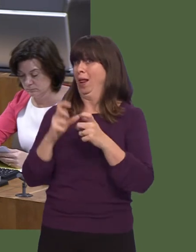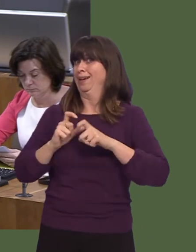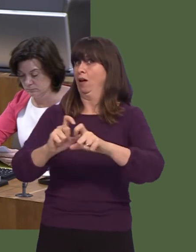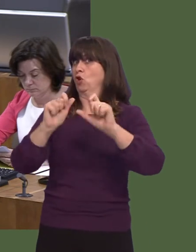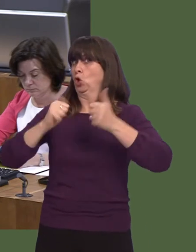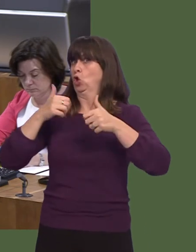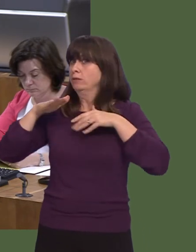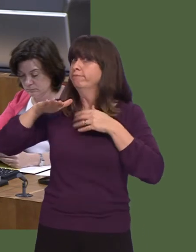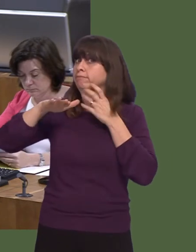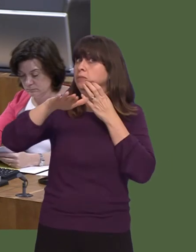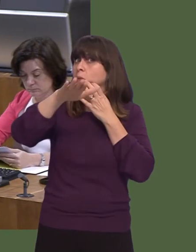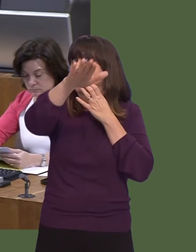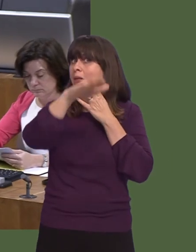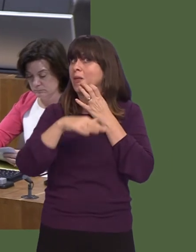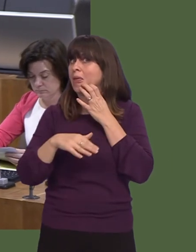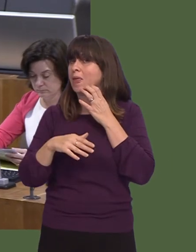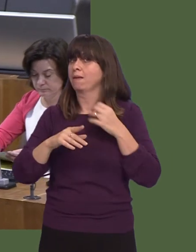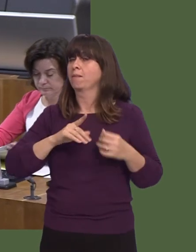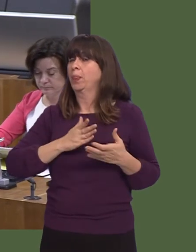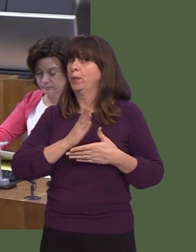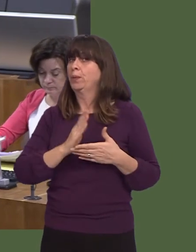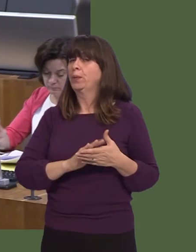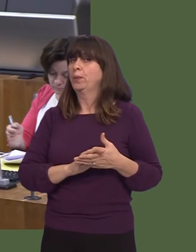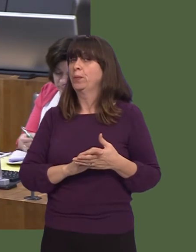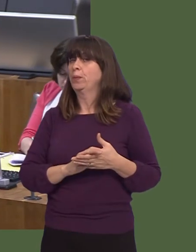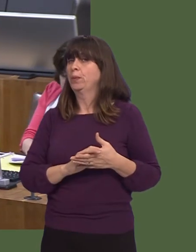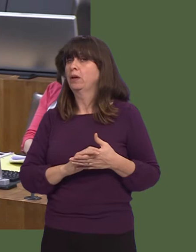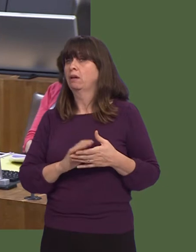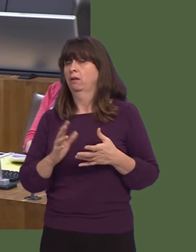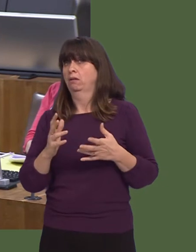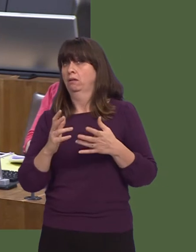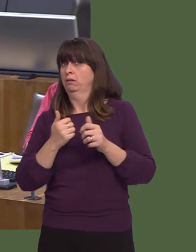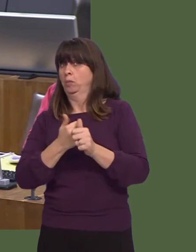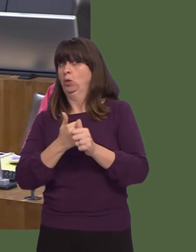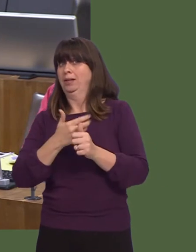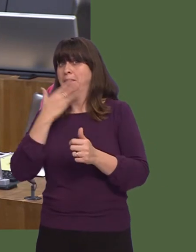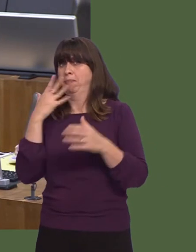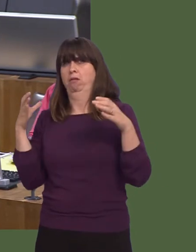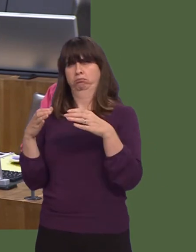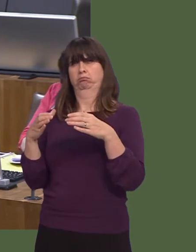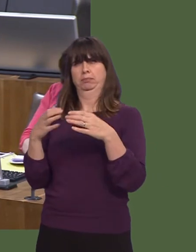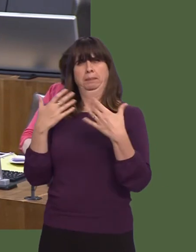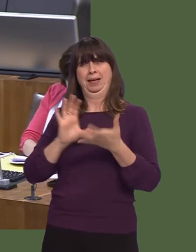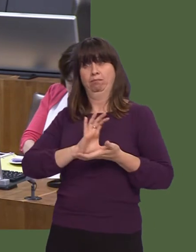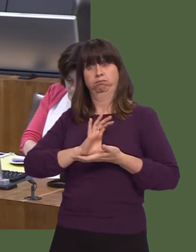in the future, due to the fact that Supporting People, of course, has received the funding